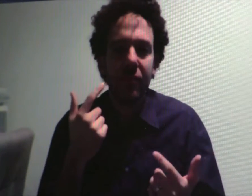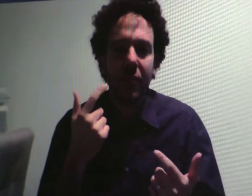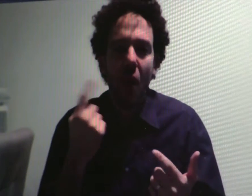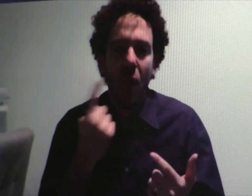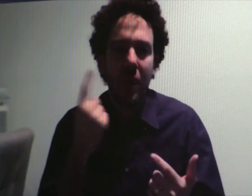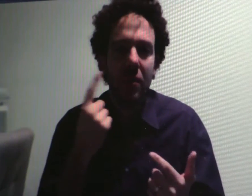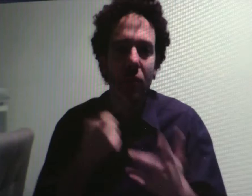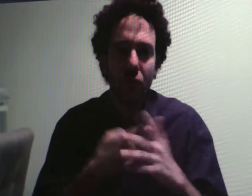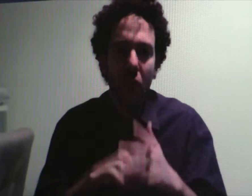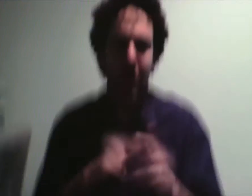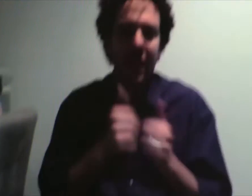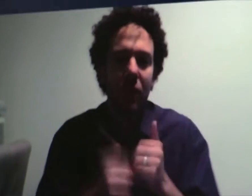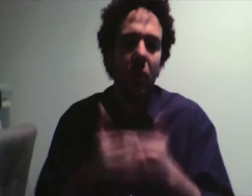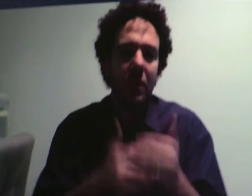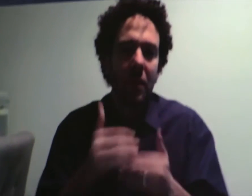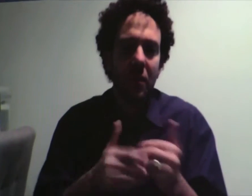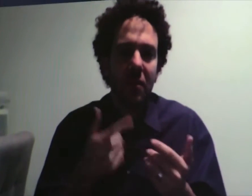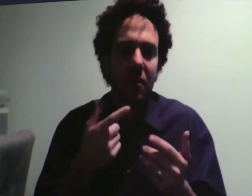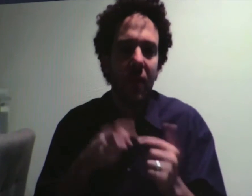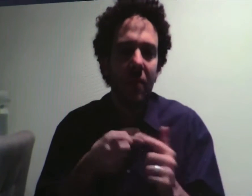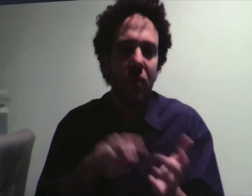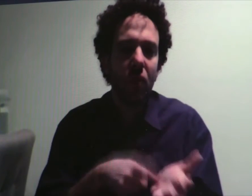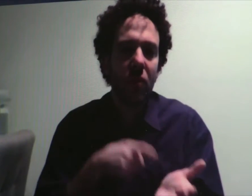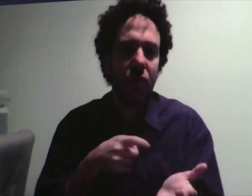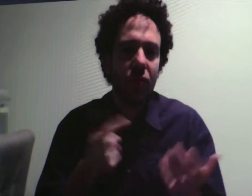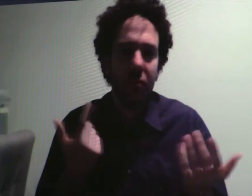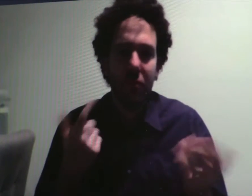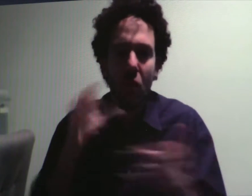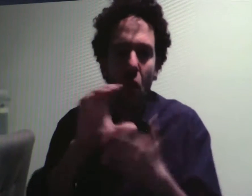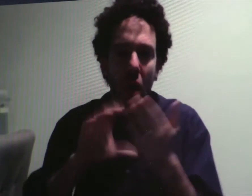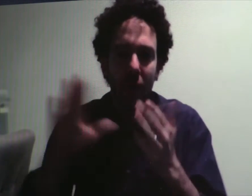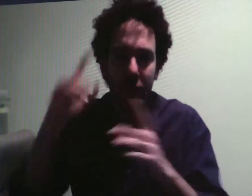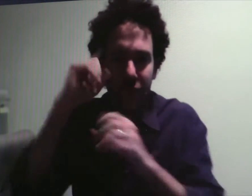We always start the process from scratch. So for instance: the choreographer’s vision.